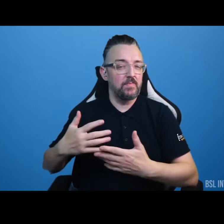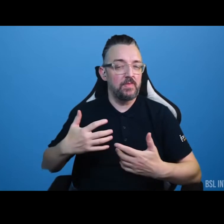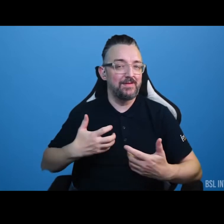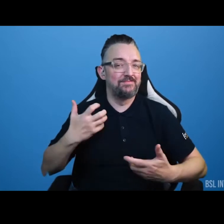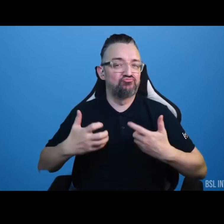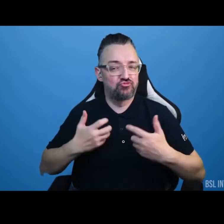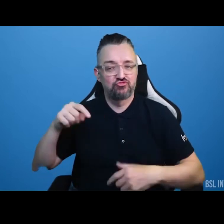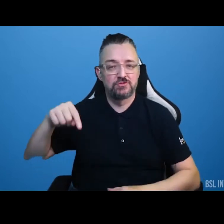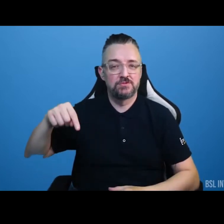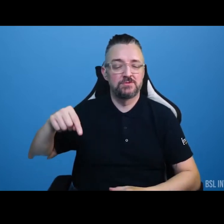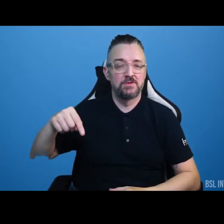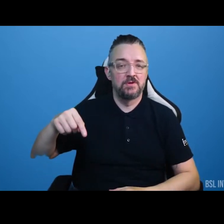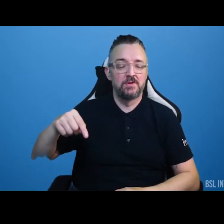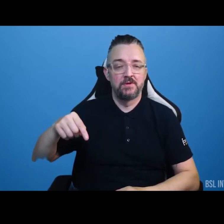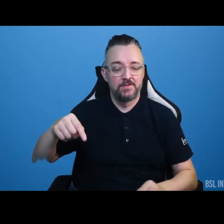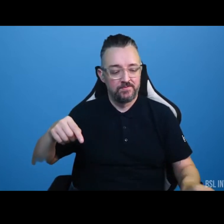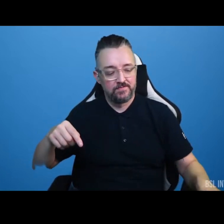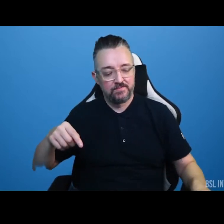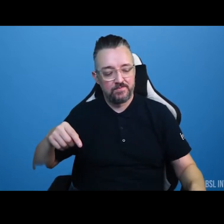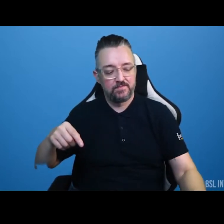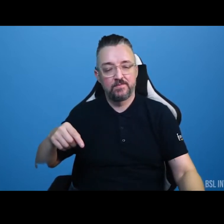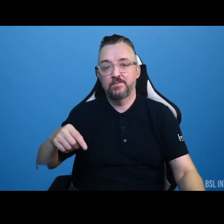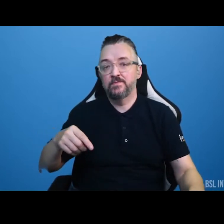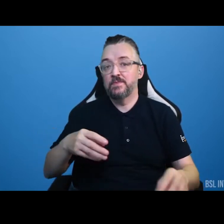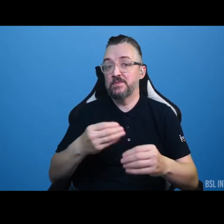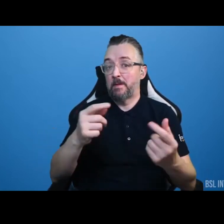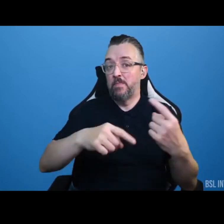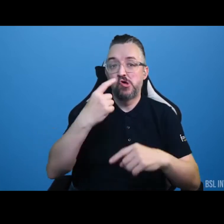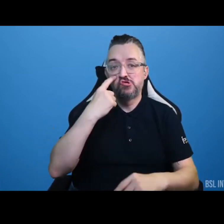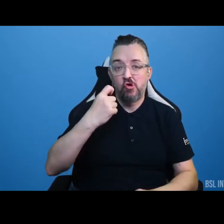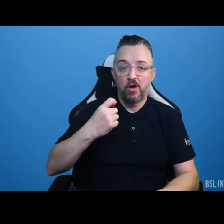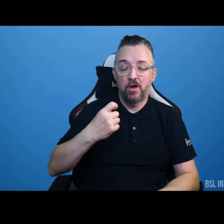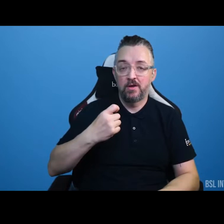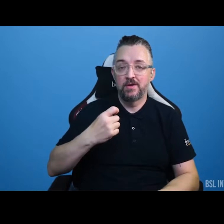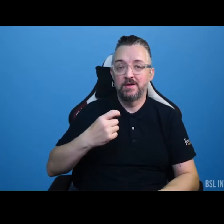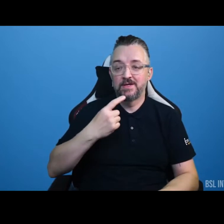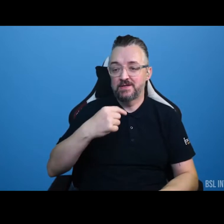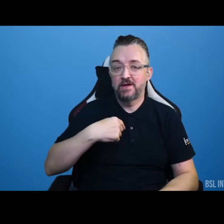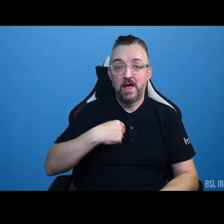that I'm talking to, that young people are often cited as the motivation for taking climate action,